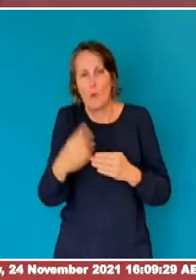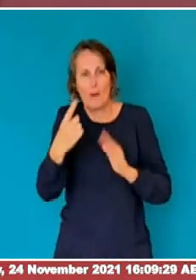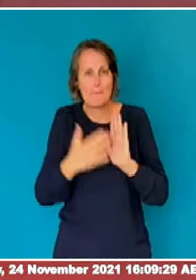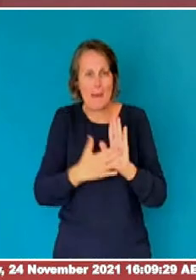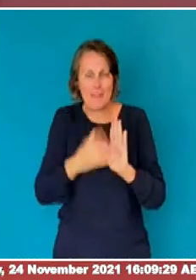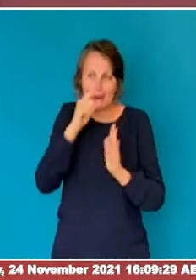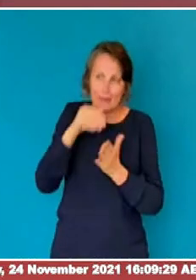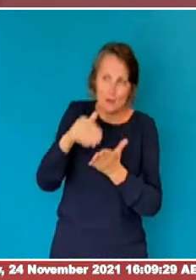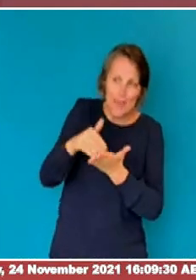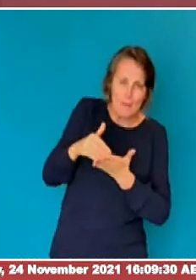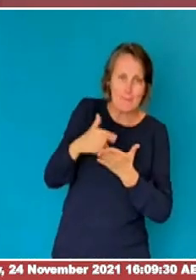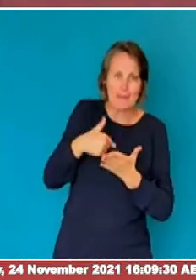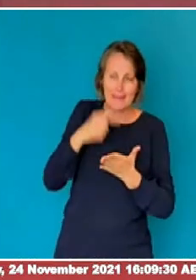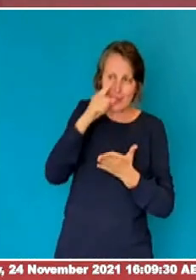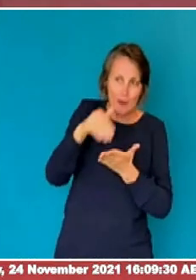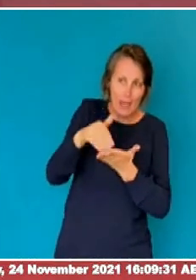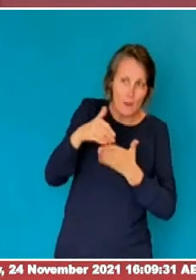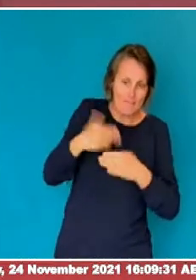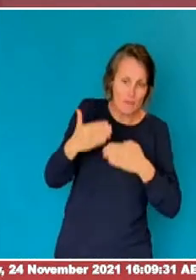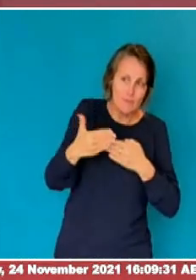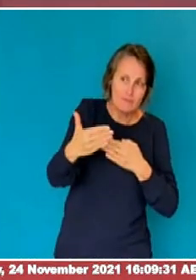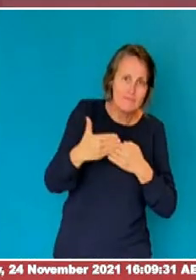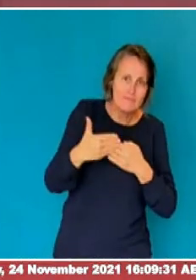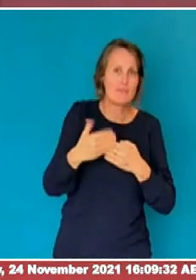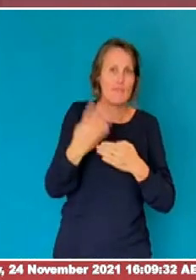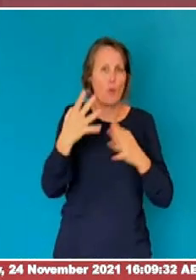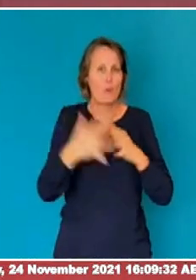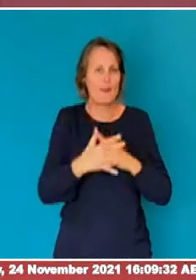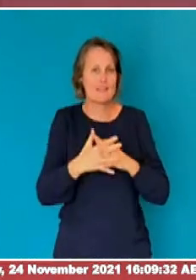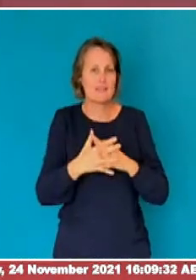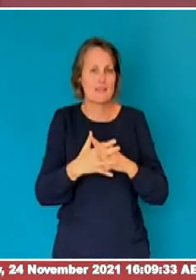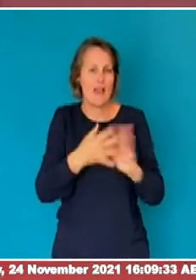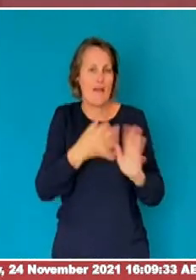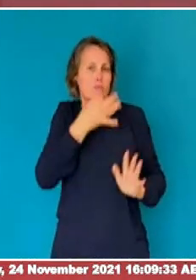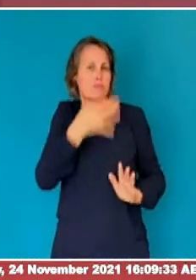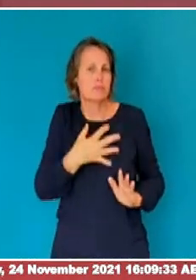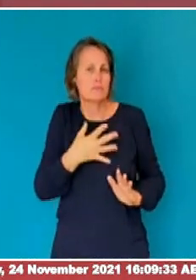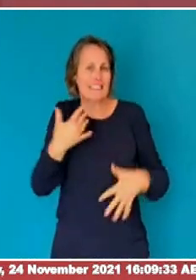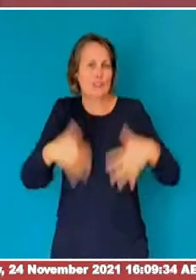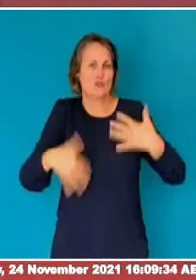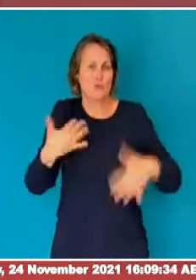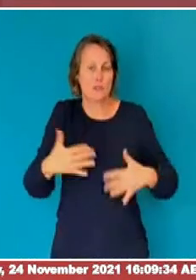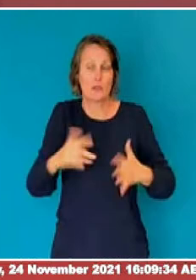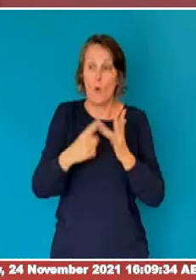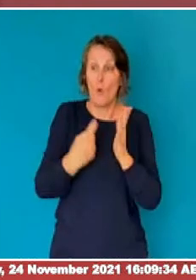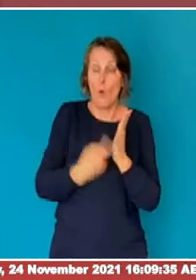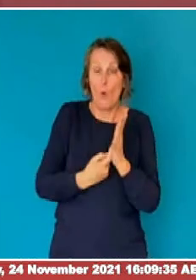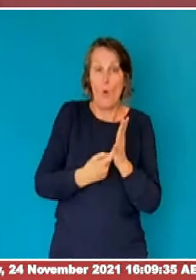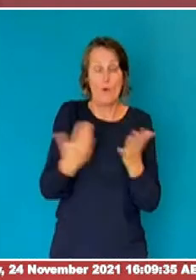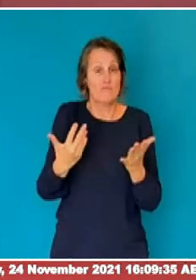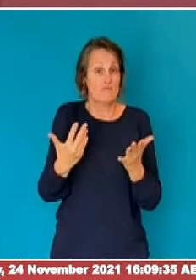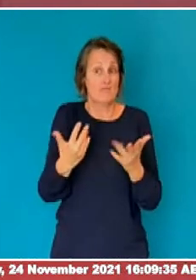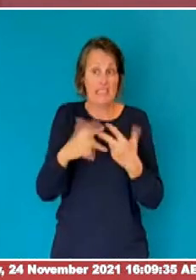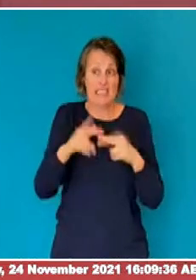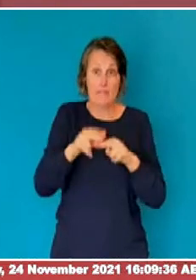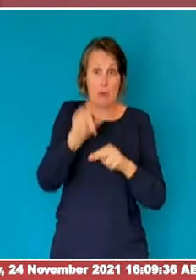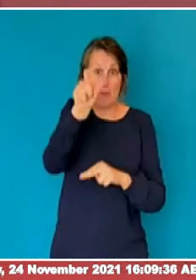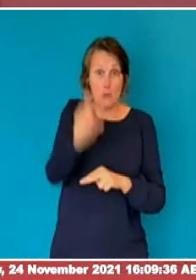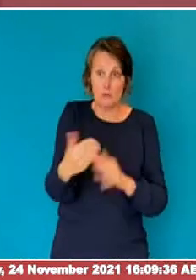help me, support me through the next four weeks?" So there is temporary injuries, there is more permanent things like the previous example I used.